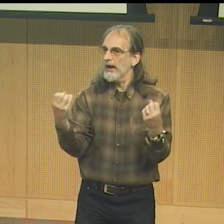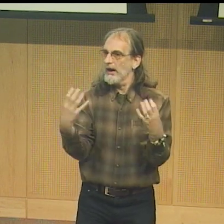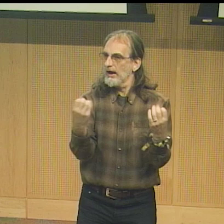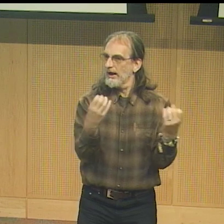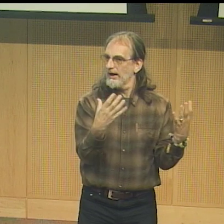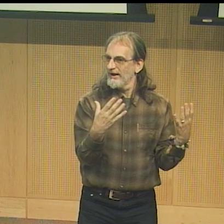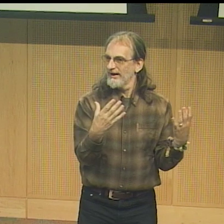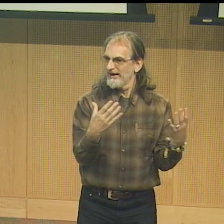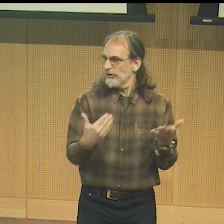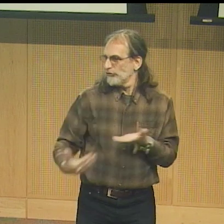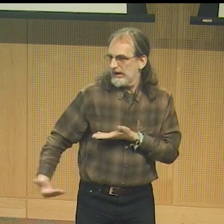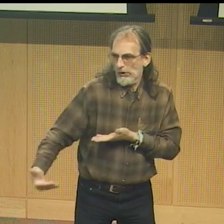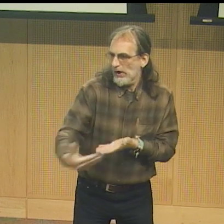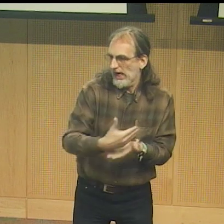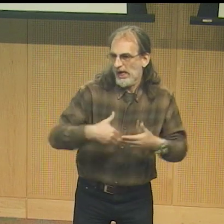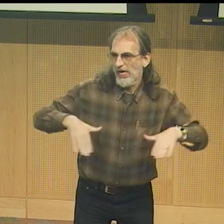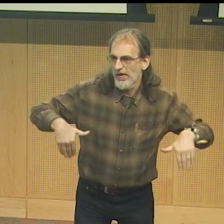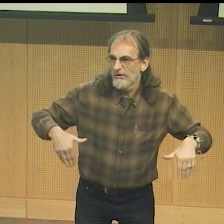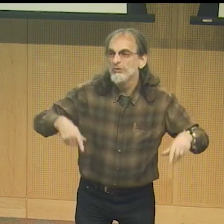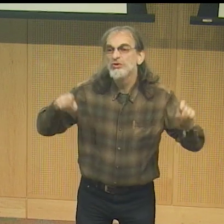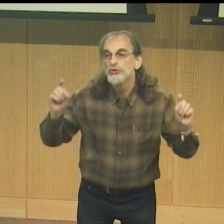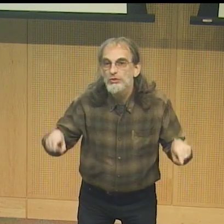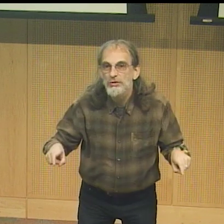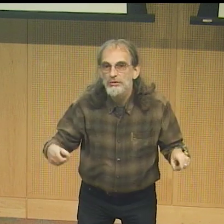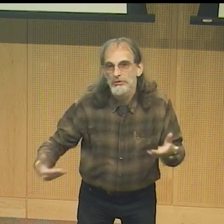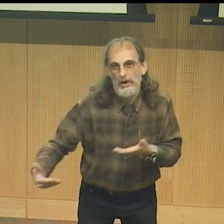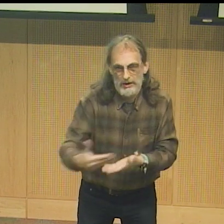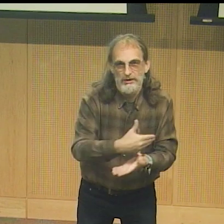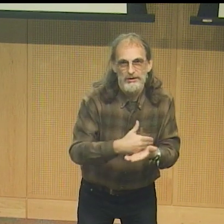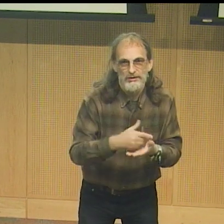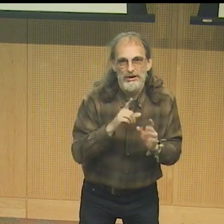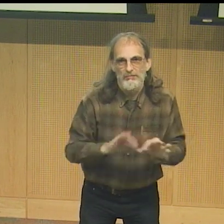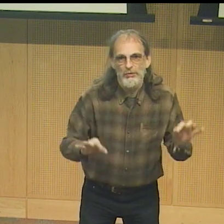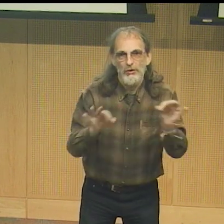I haven't collected a great amount of feedback on the artistic impact of Deafhood.